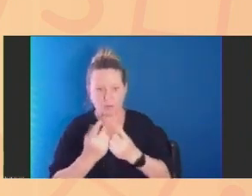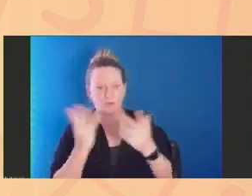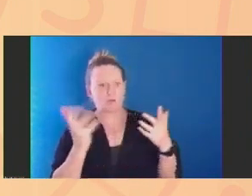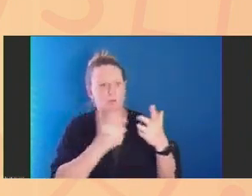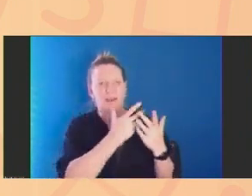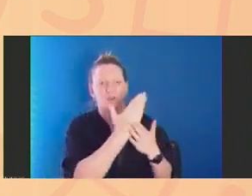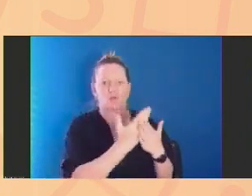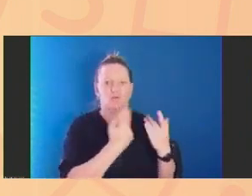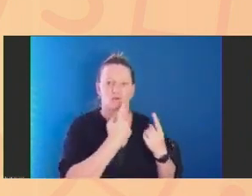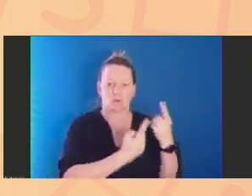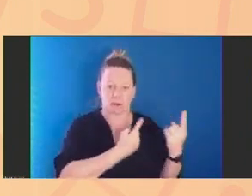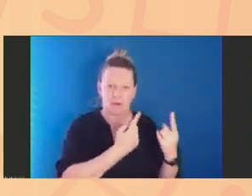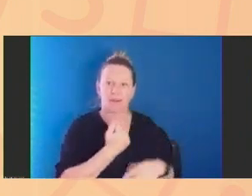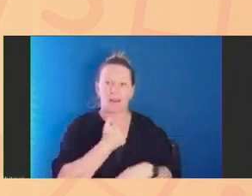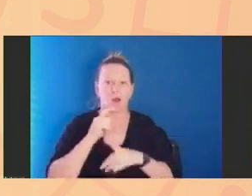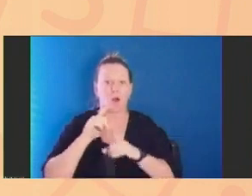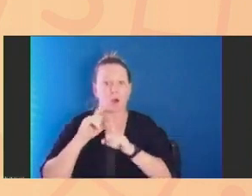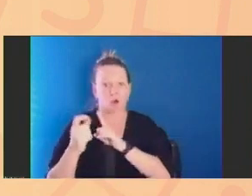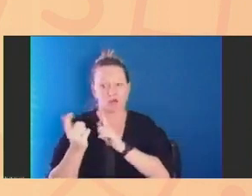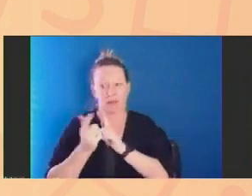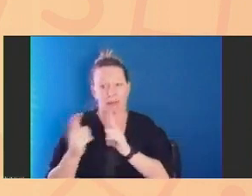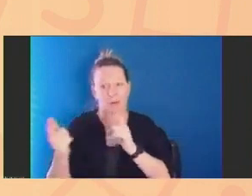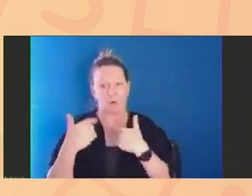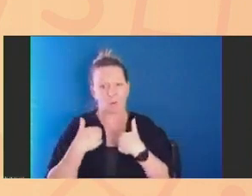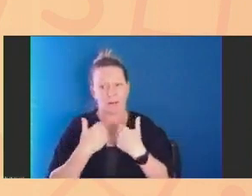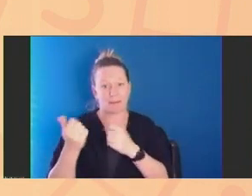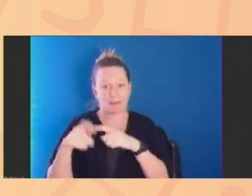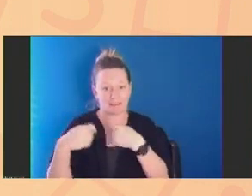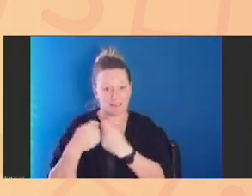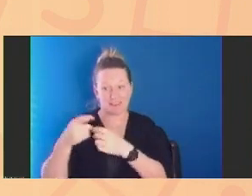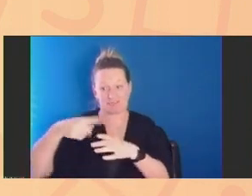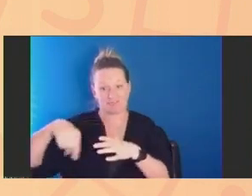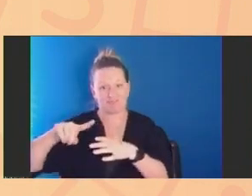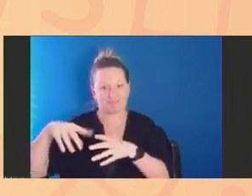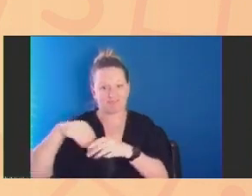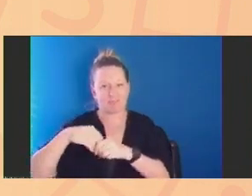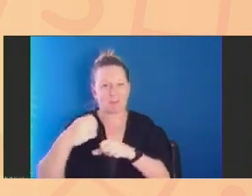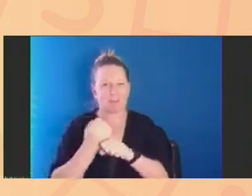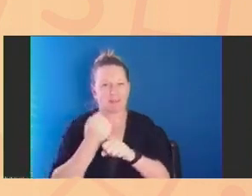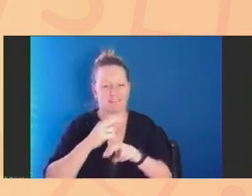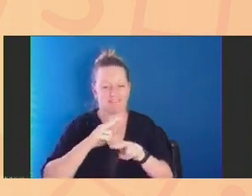culture and wellbeing team spent a lot of time making these felt animals and seasonal characters as well,